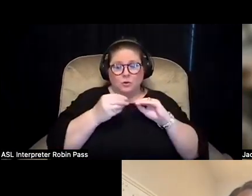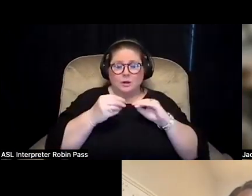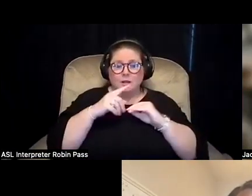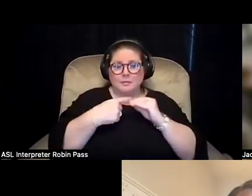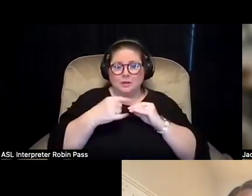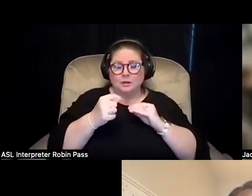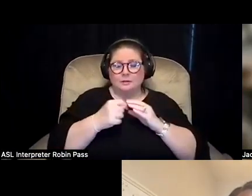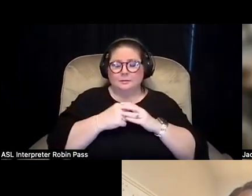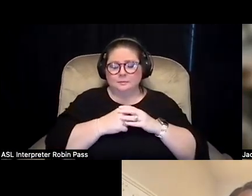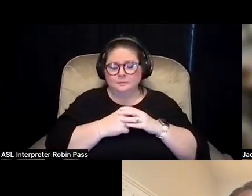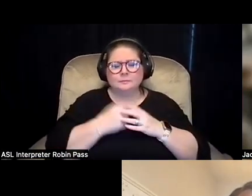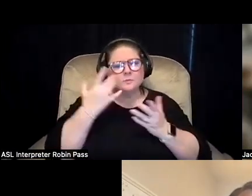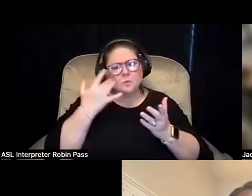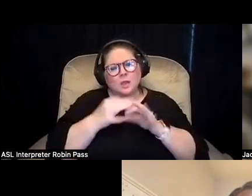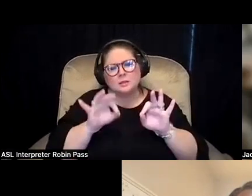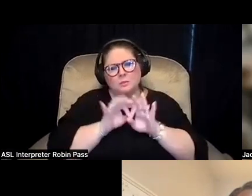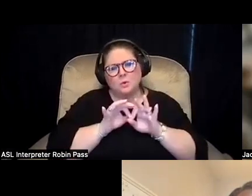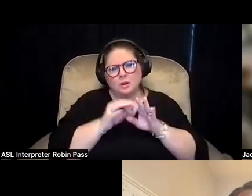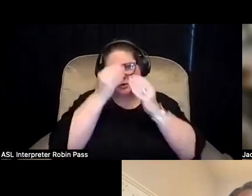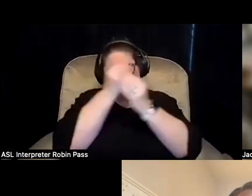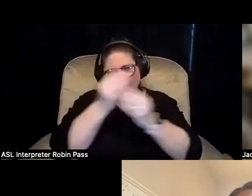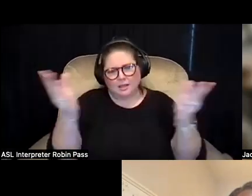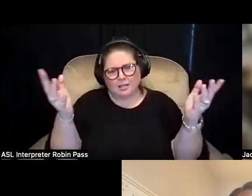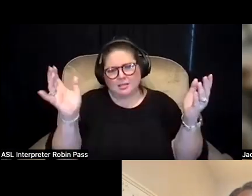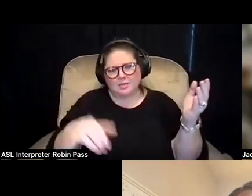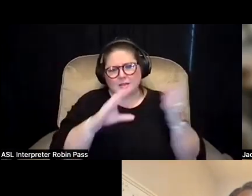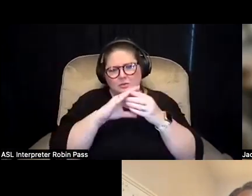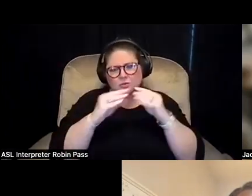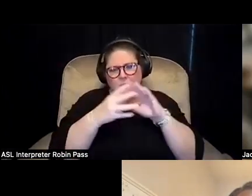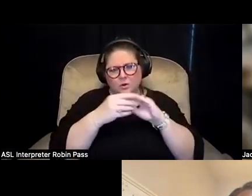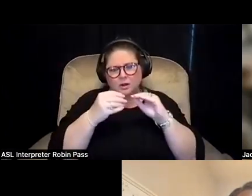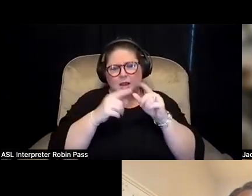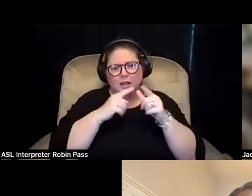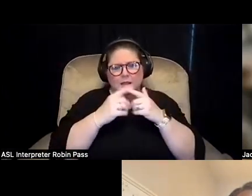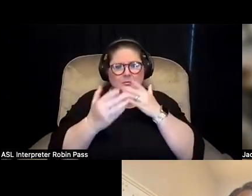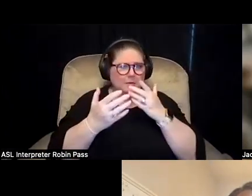why was it important for you to tell this story um and then maybe just talk to us a little bit about